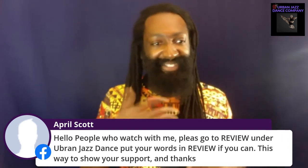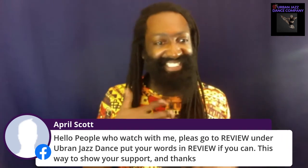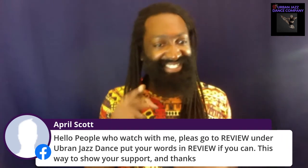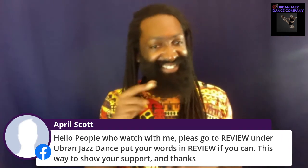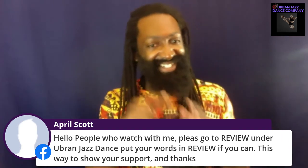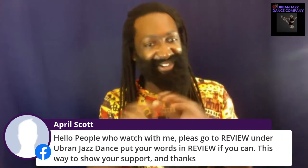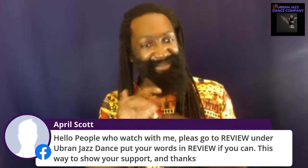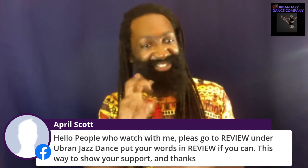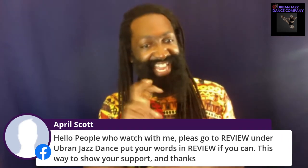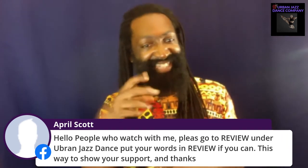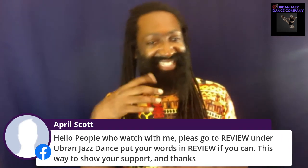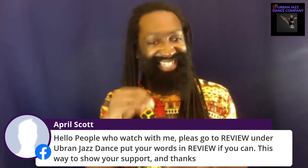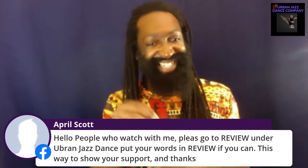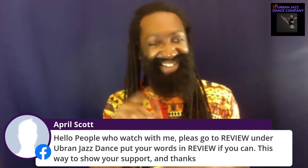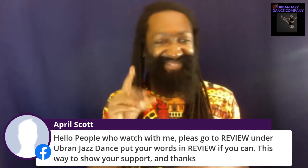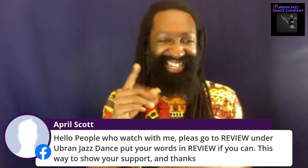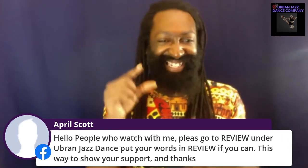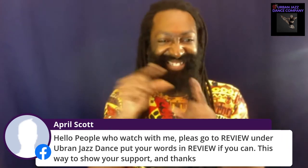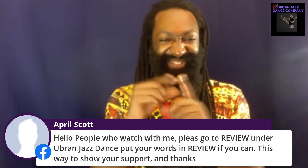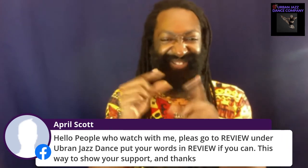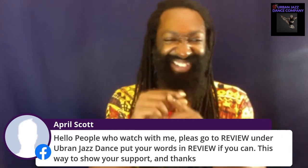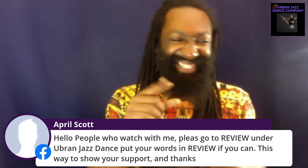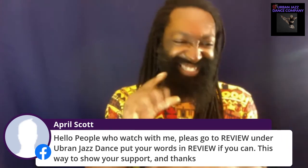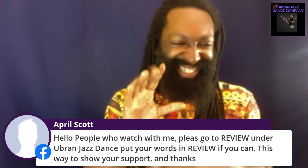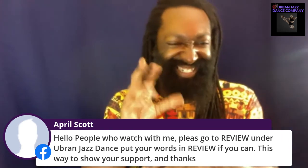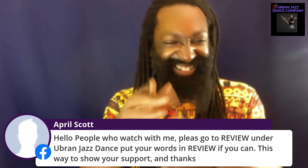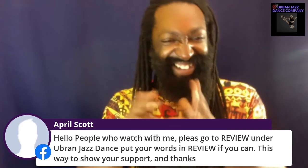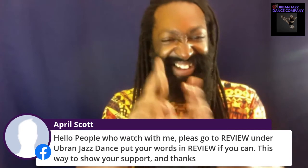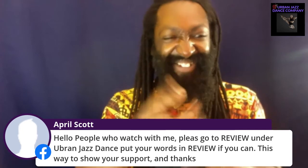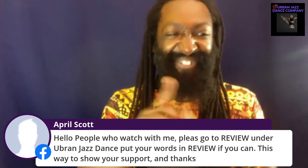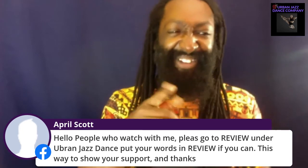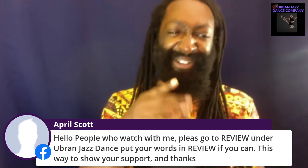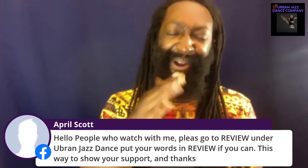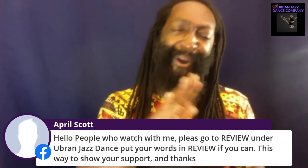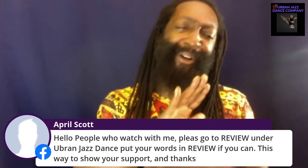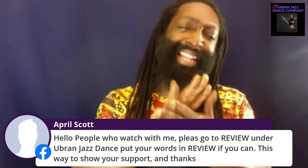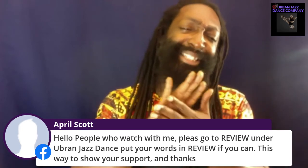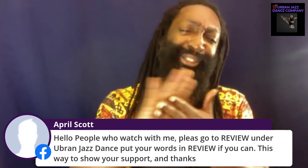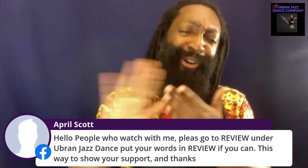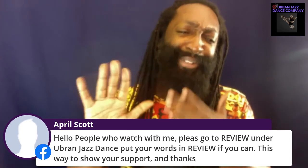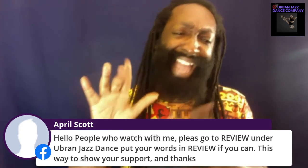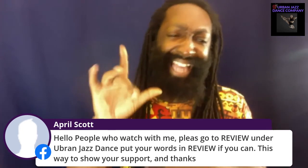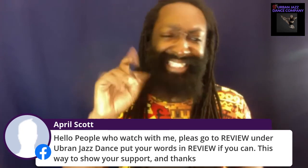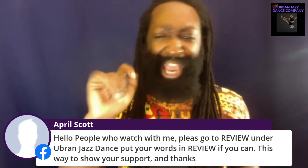Okay yeah, hello people Urban Jazz